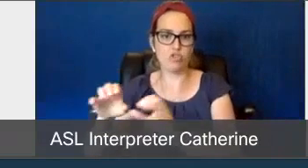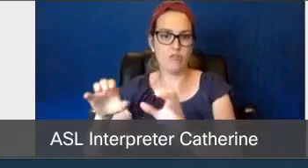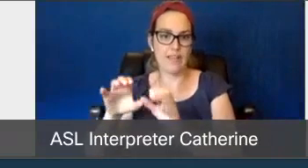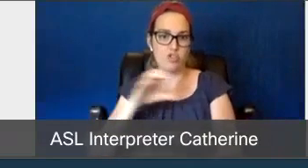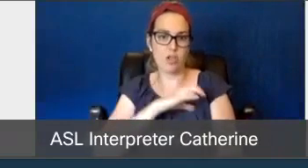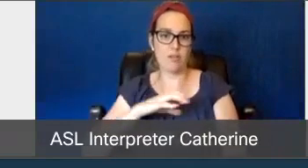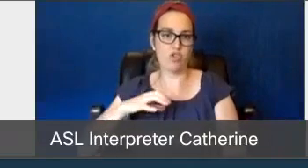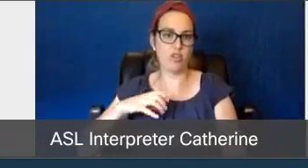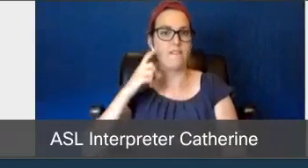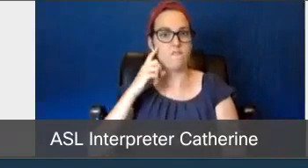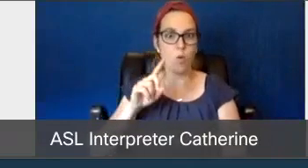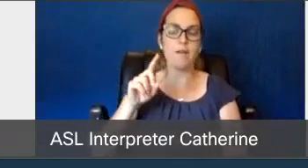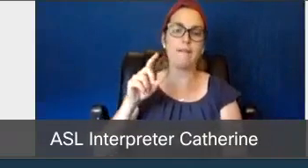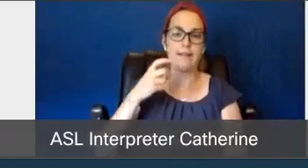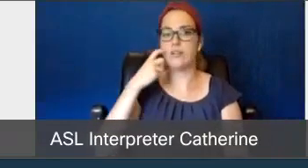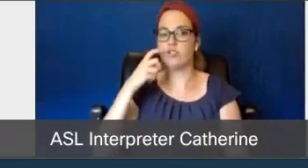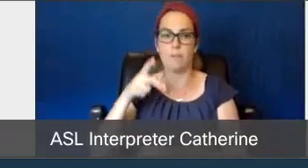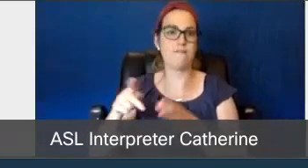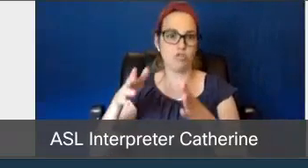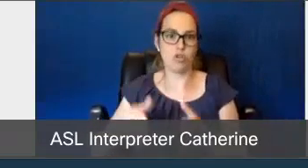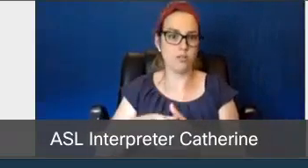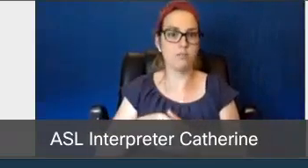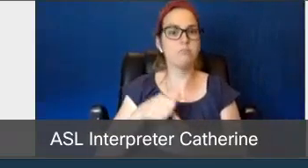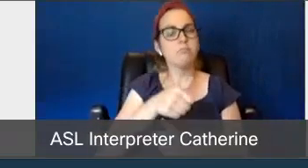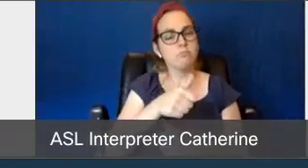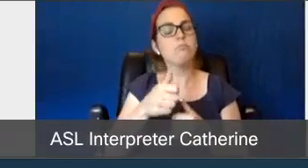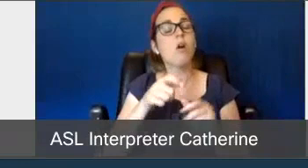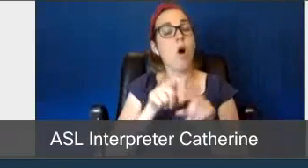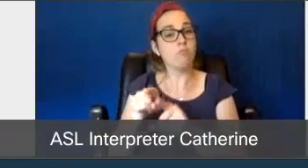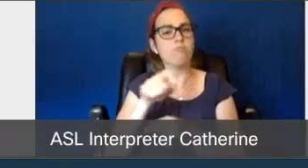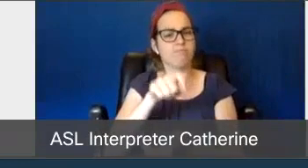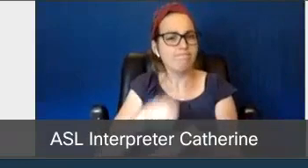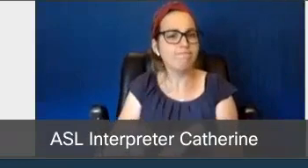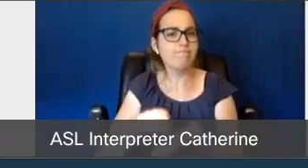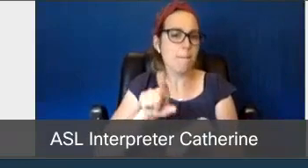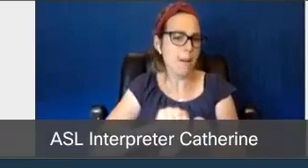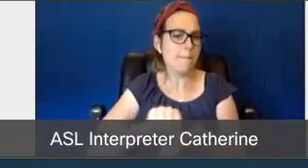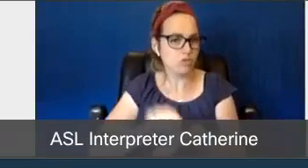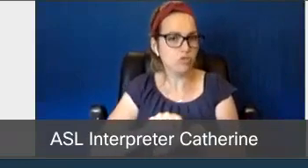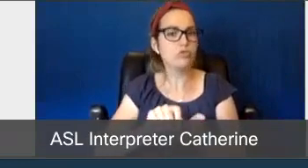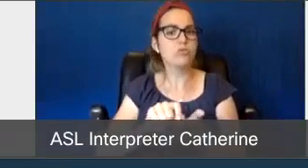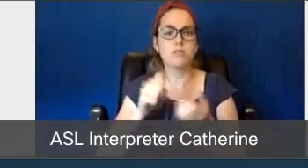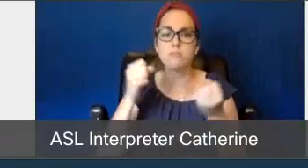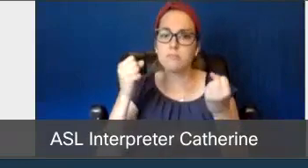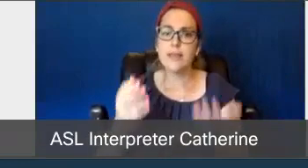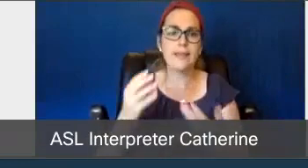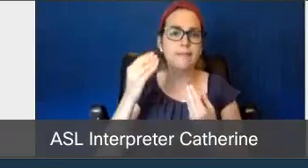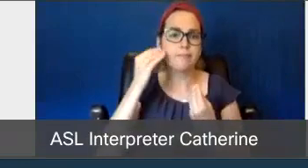Dr. Marlowe is widely published on the topics of correctional rehabilitation, forensic psychology,